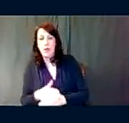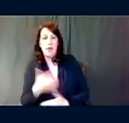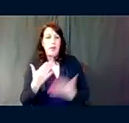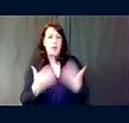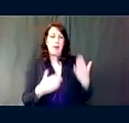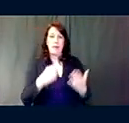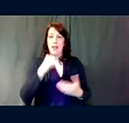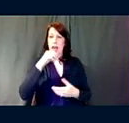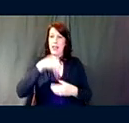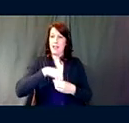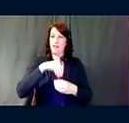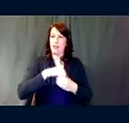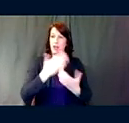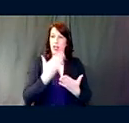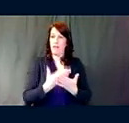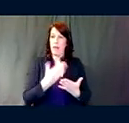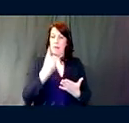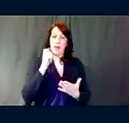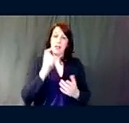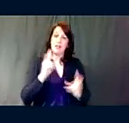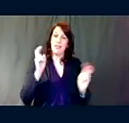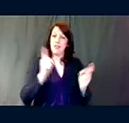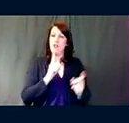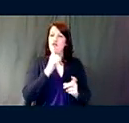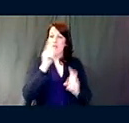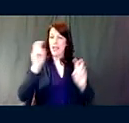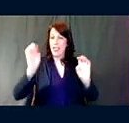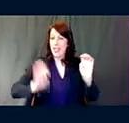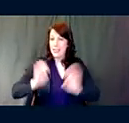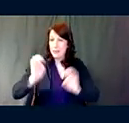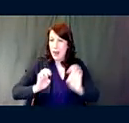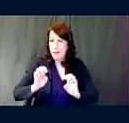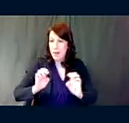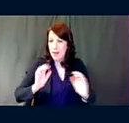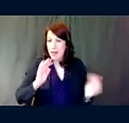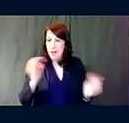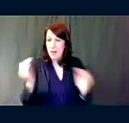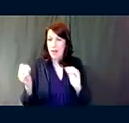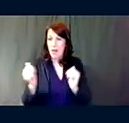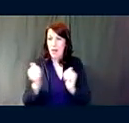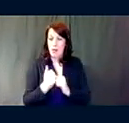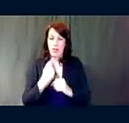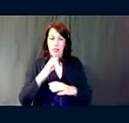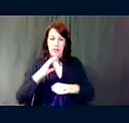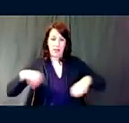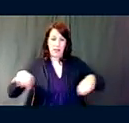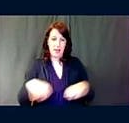THEY MIGHT NOT EVEN BE INTERNALLY VALID IN REAL EXPERIMENTS AS OPPOSED TO, YOU